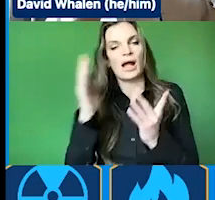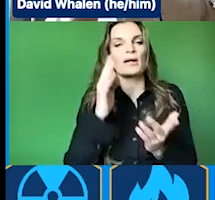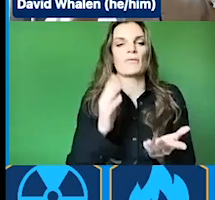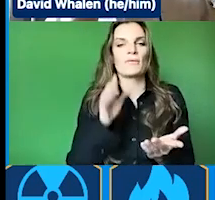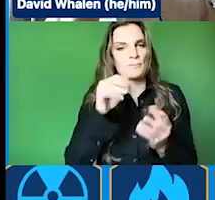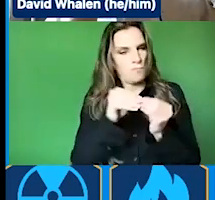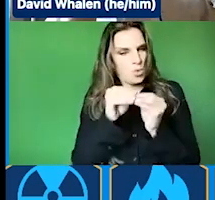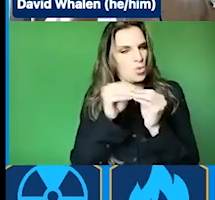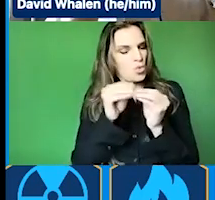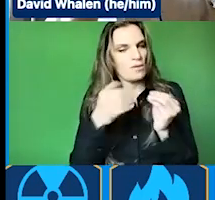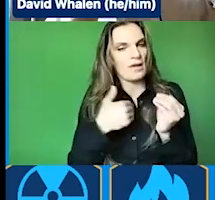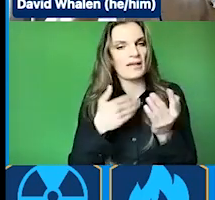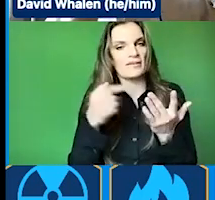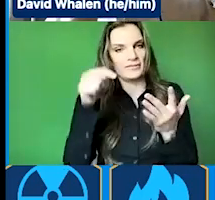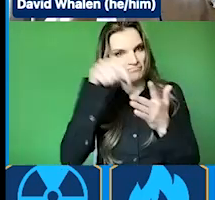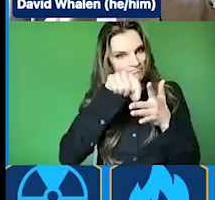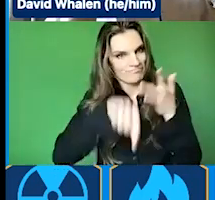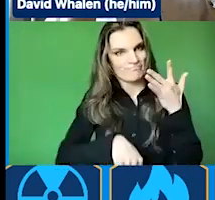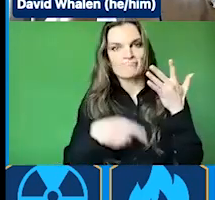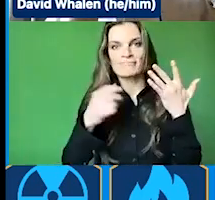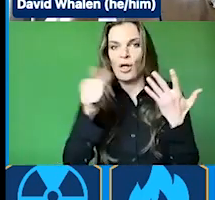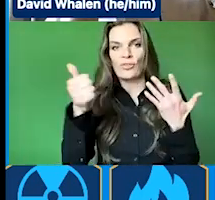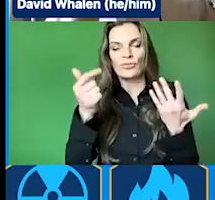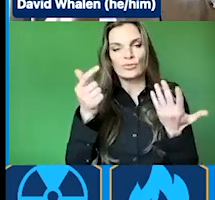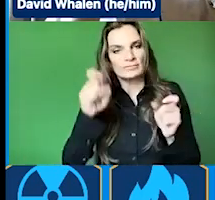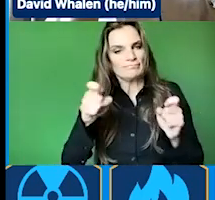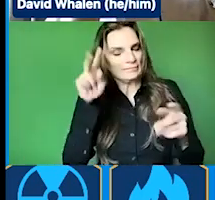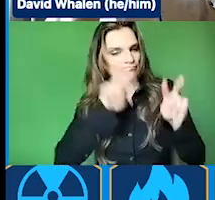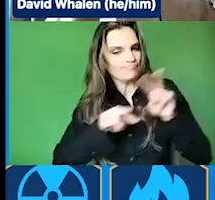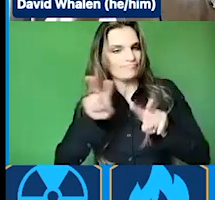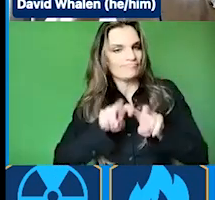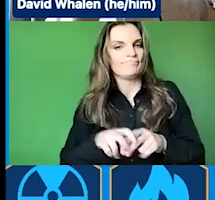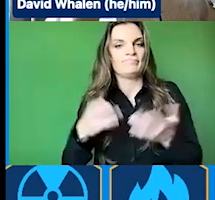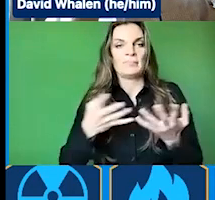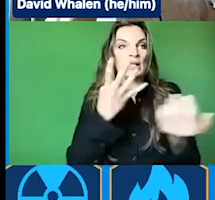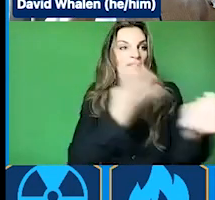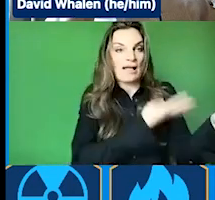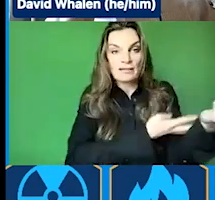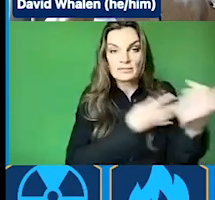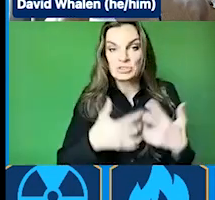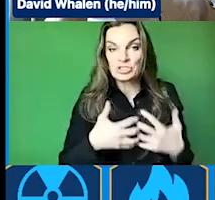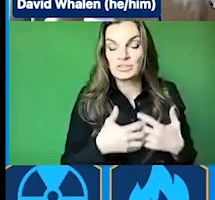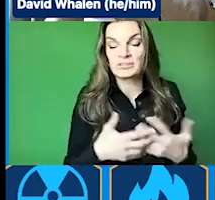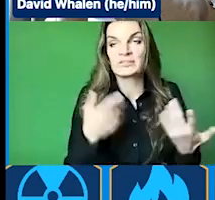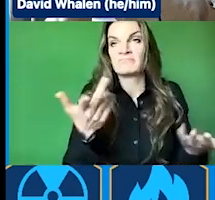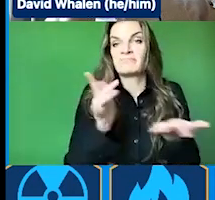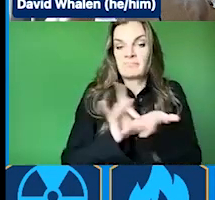based on staff and other supplies, dialysis machines. Medications, pain management all